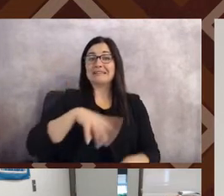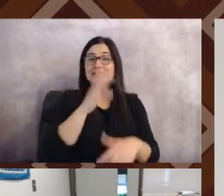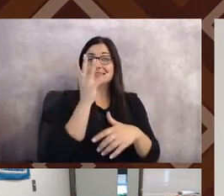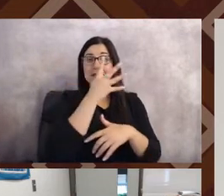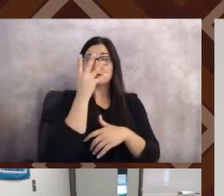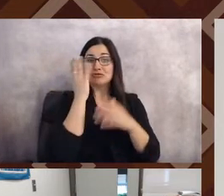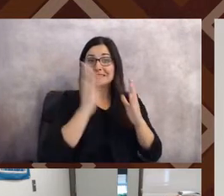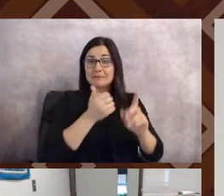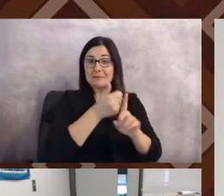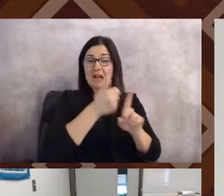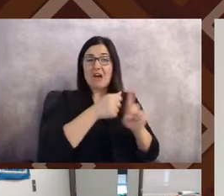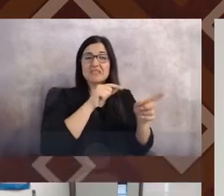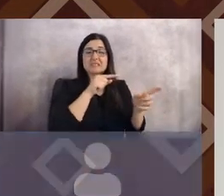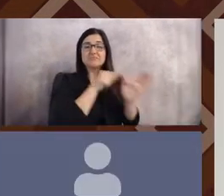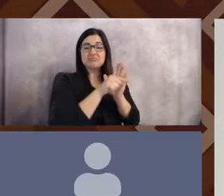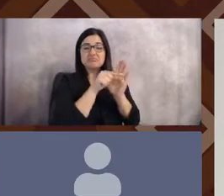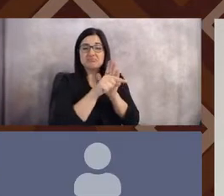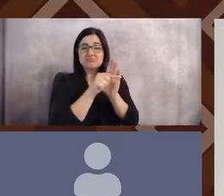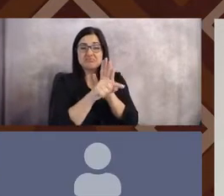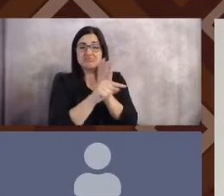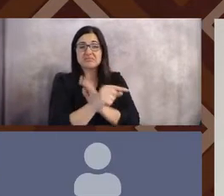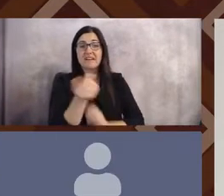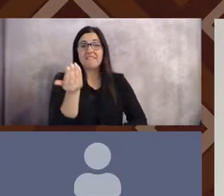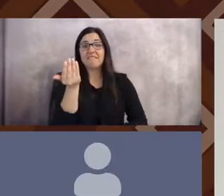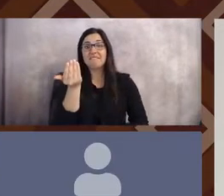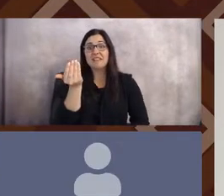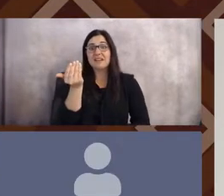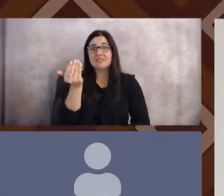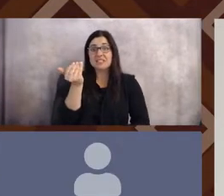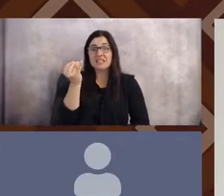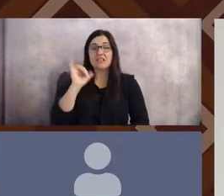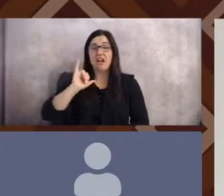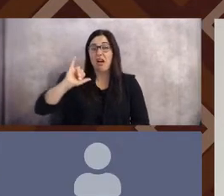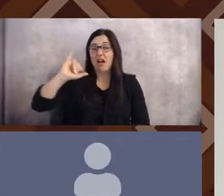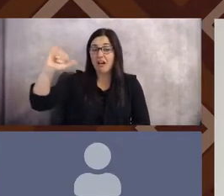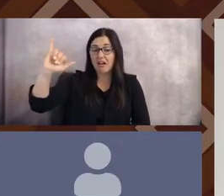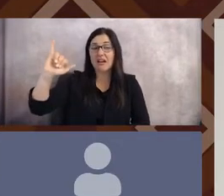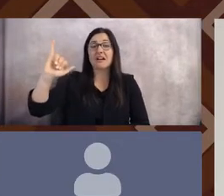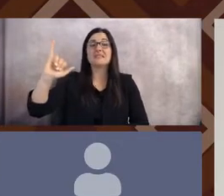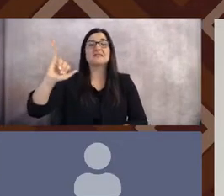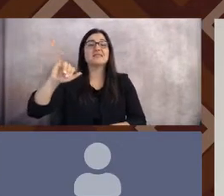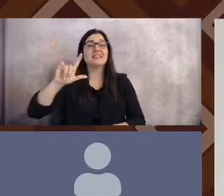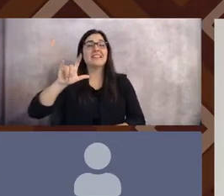and then 15 were subsequently hanged and lynched